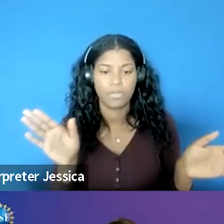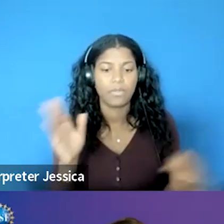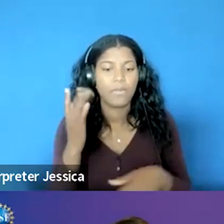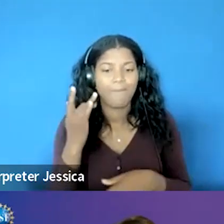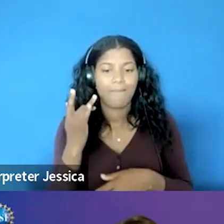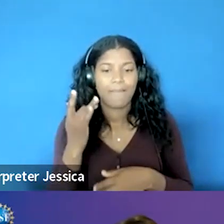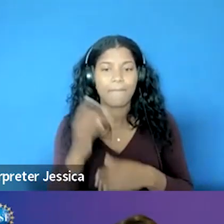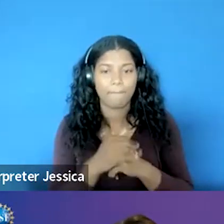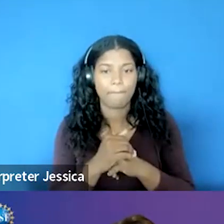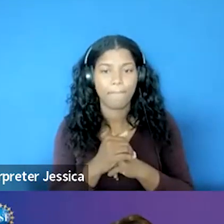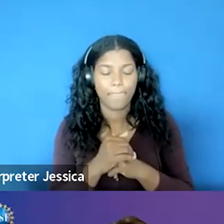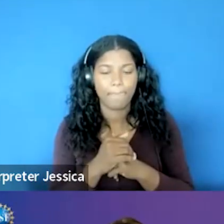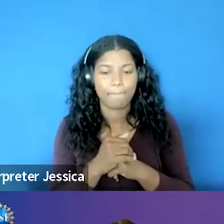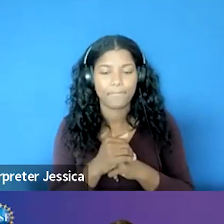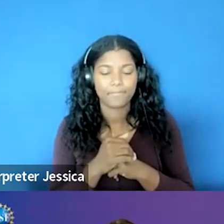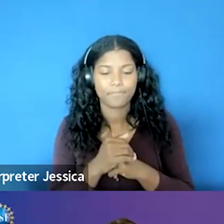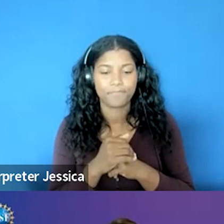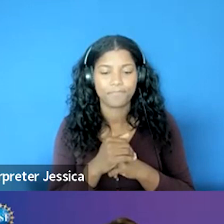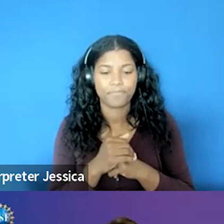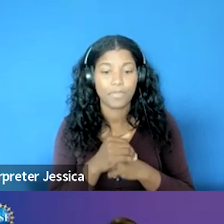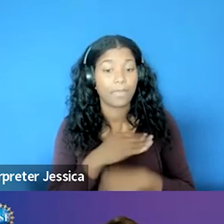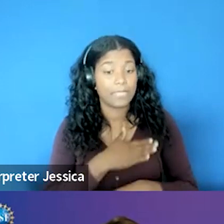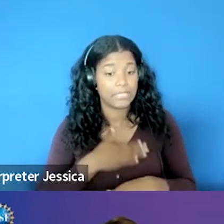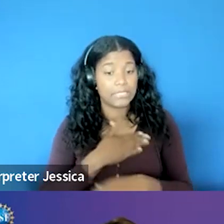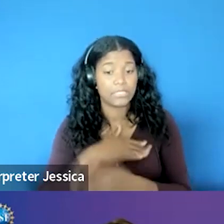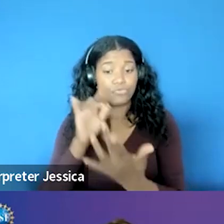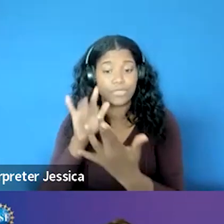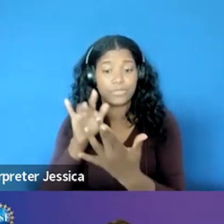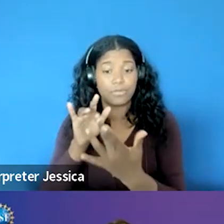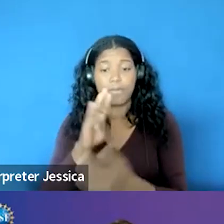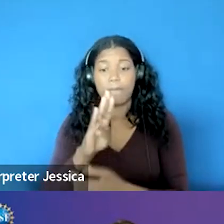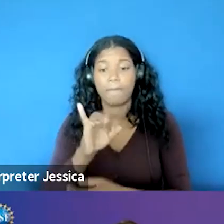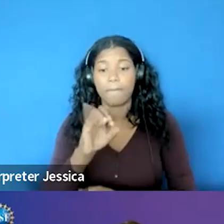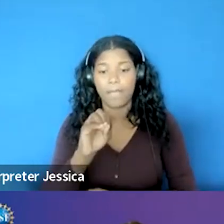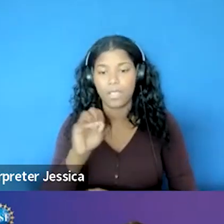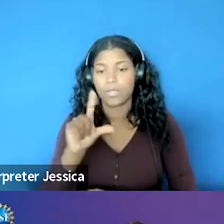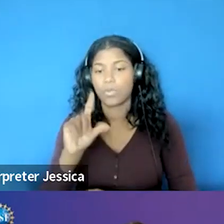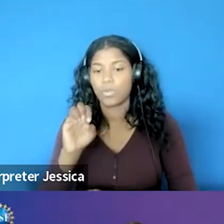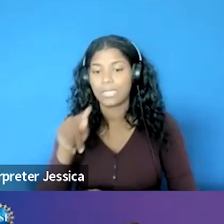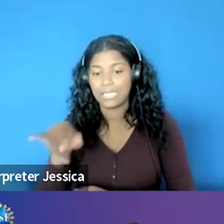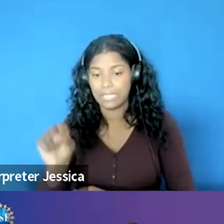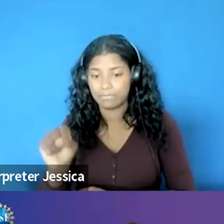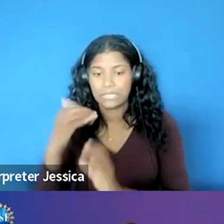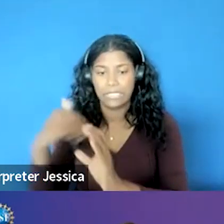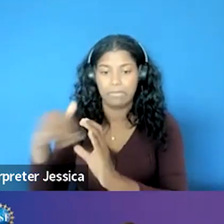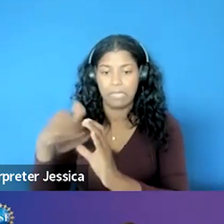And so, please reach out to the BIO LEAPS email if you have any questions about whether or not you'd be eligible.